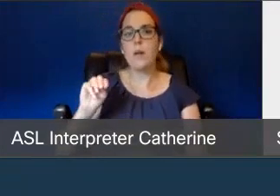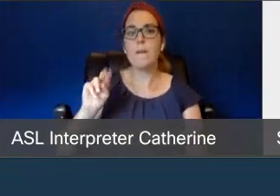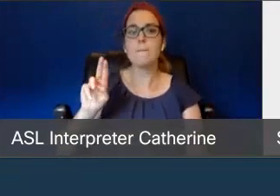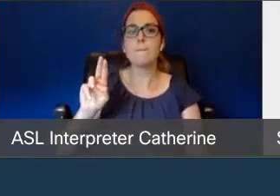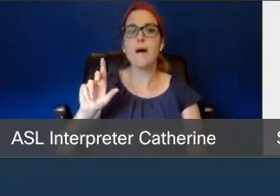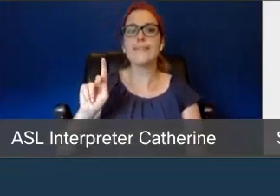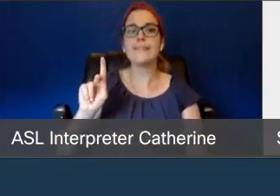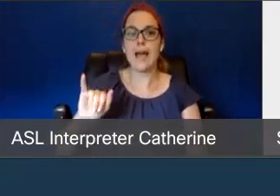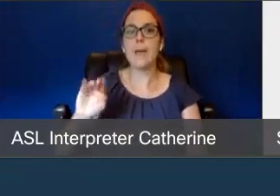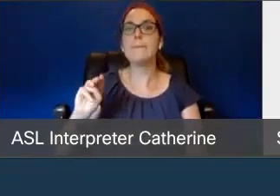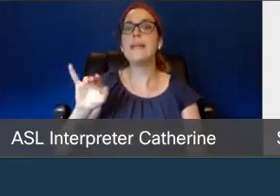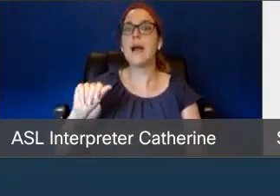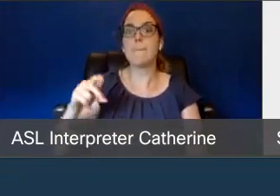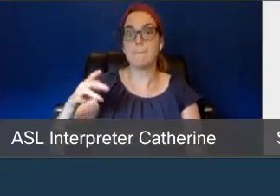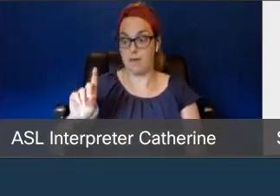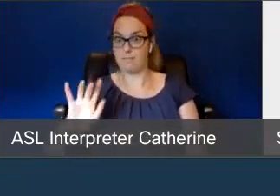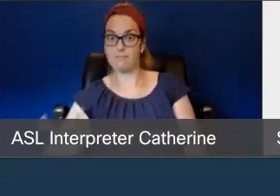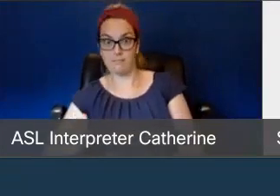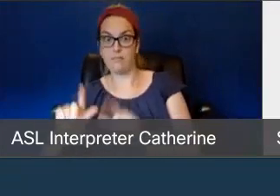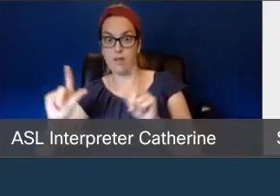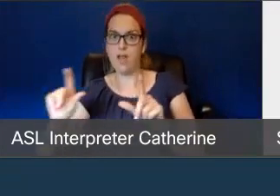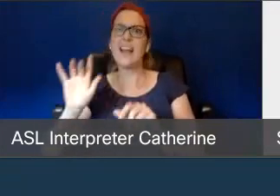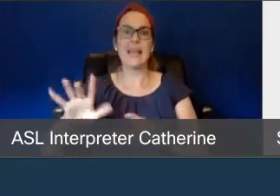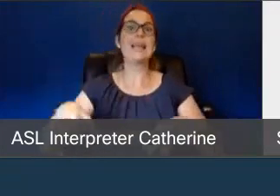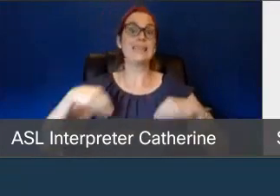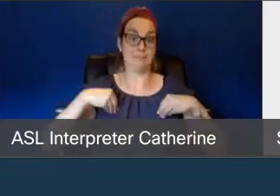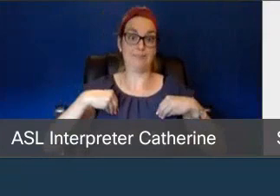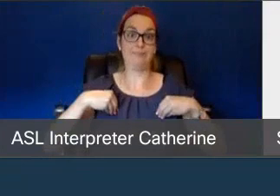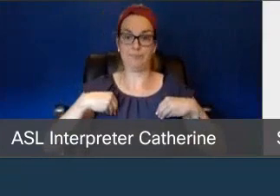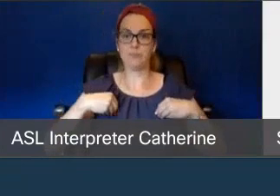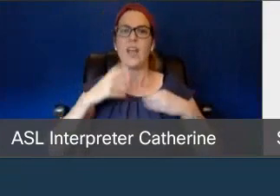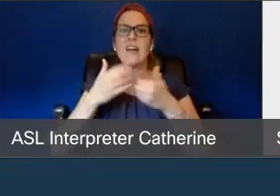The color contrast of the live caption pod can be changed as needed.